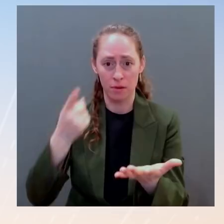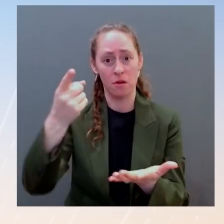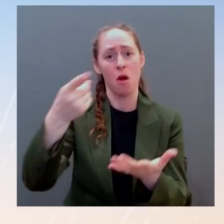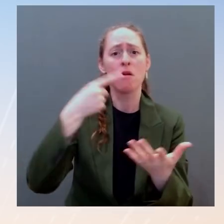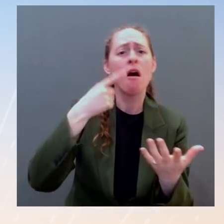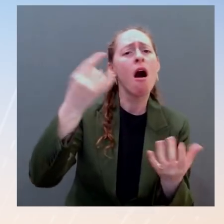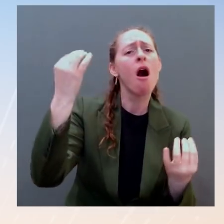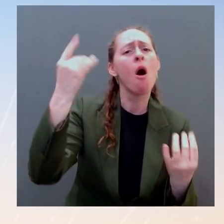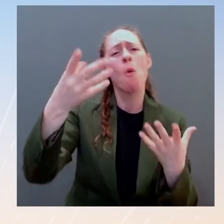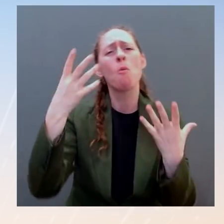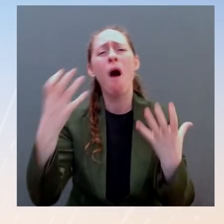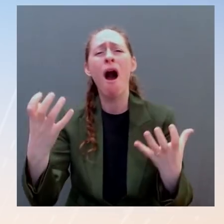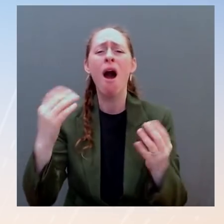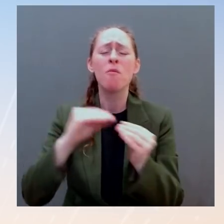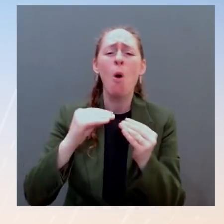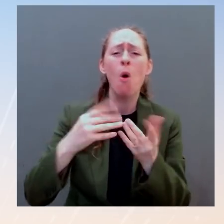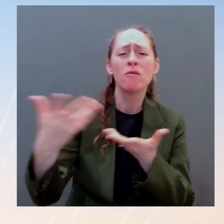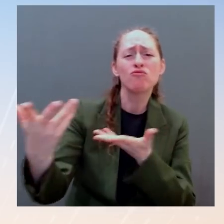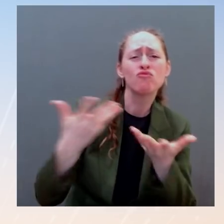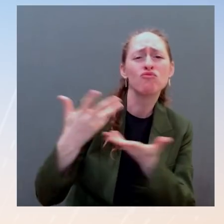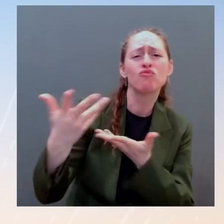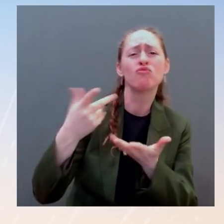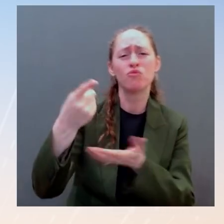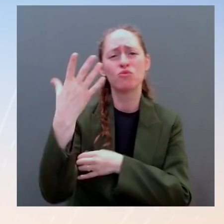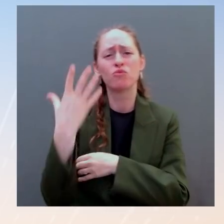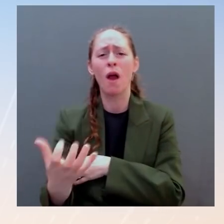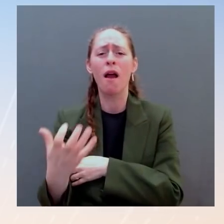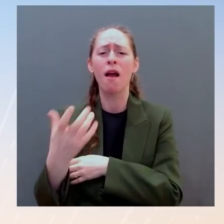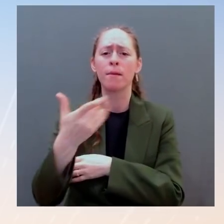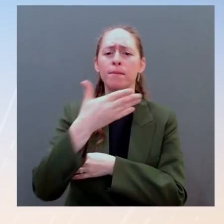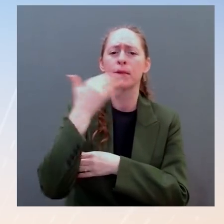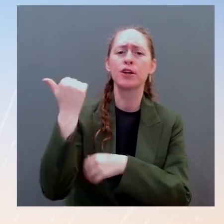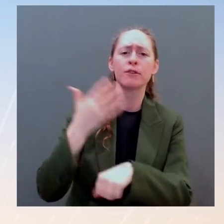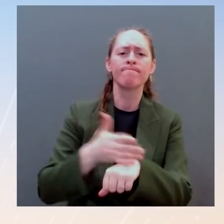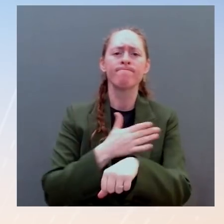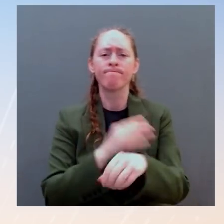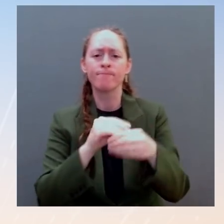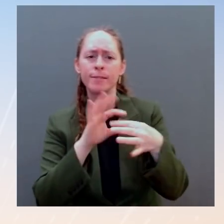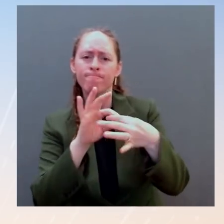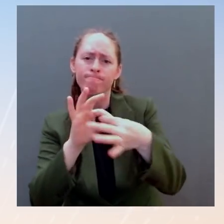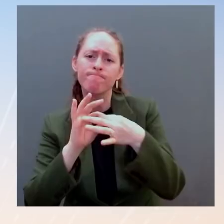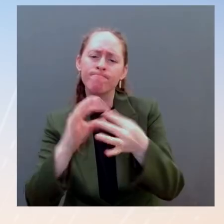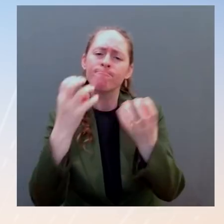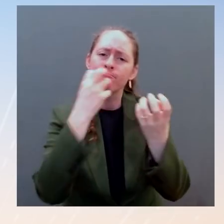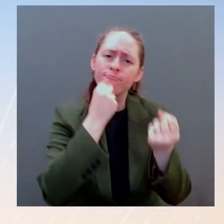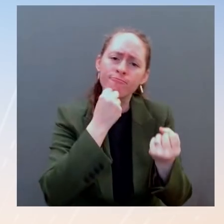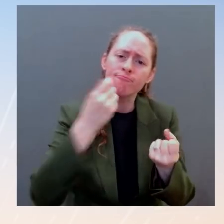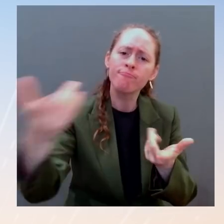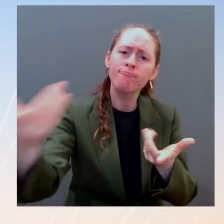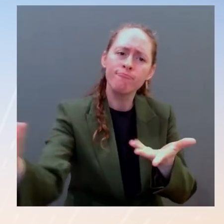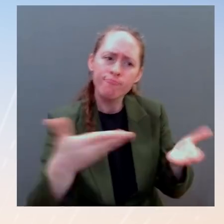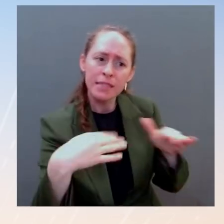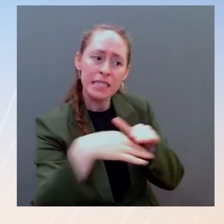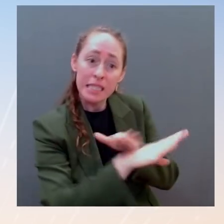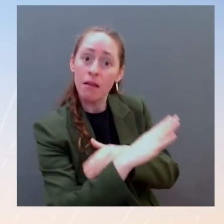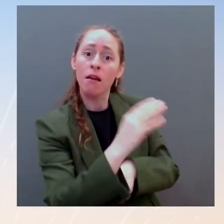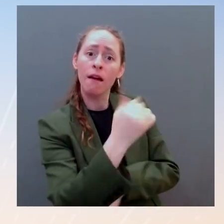and that kind of thing. But in terms of, you know, law enforcement presence at the border. Ms. Psaki: Well, I would just say -- if we just dial it back a few years to, kind of,